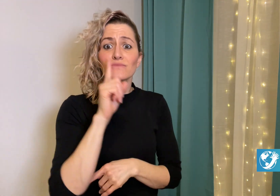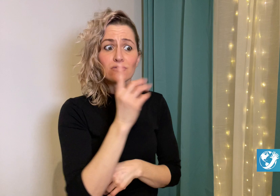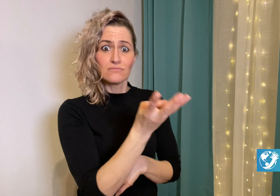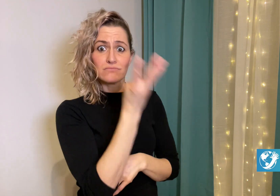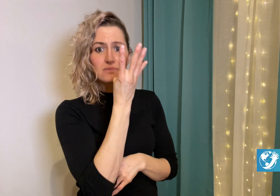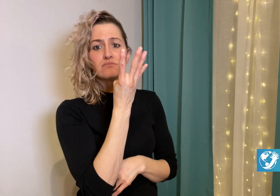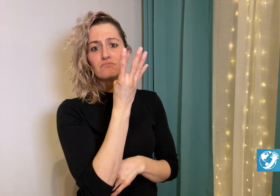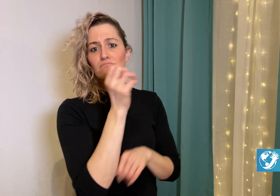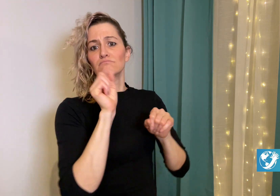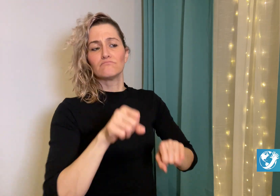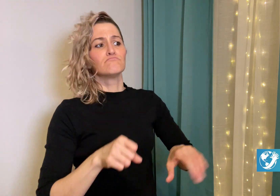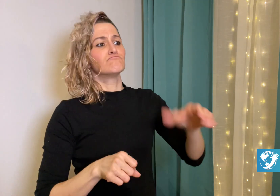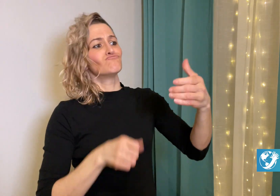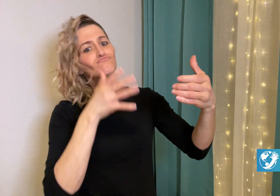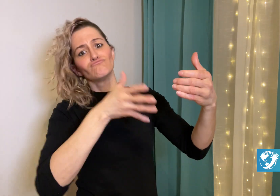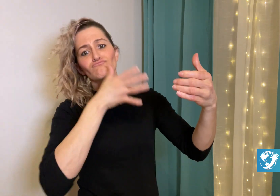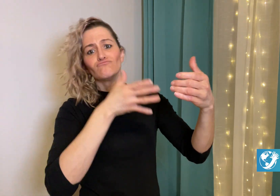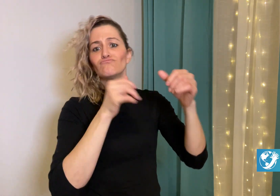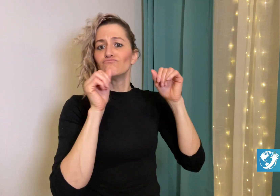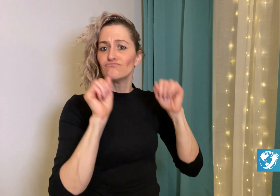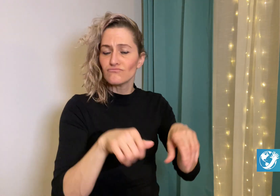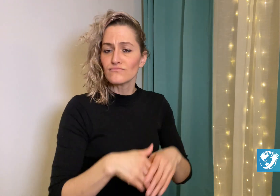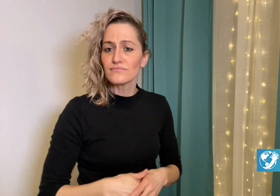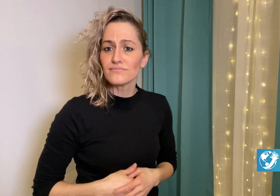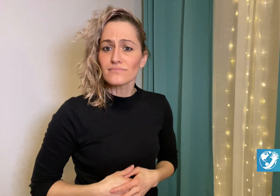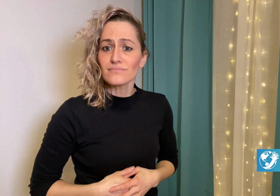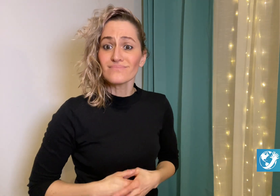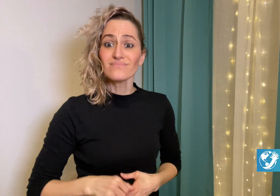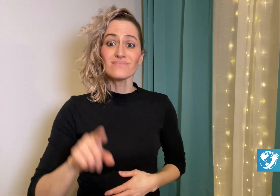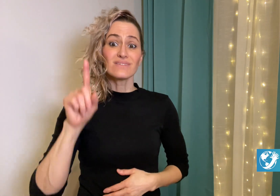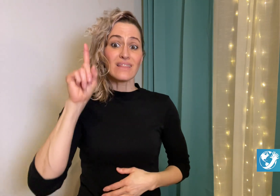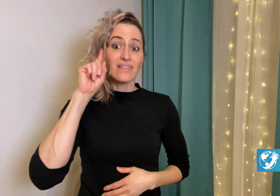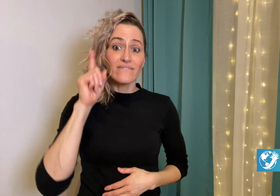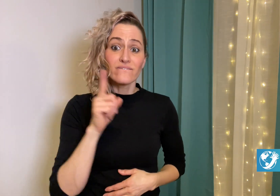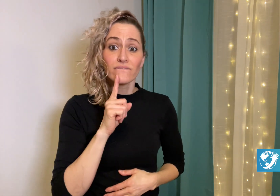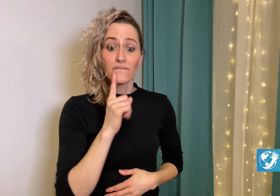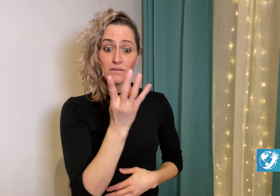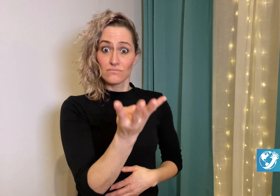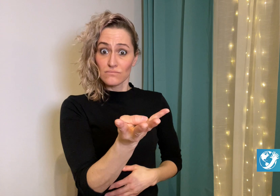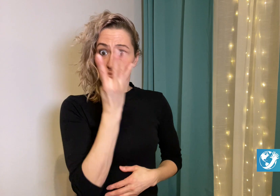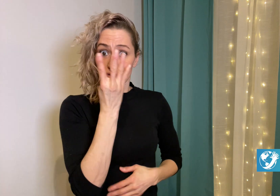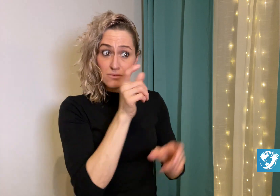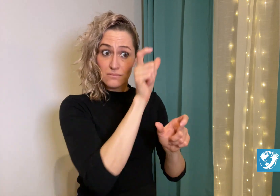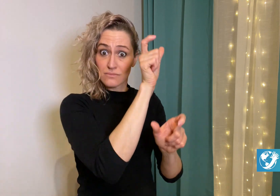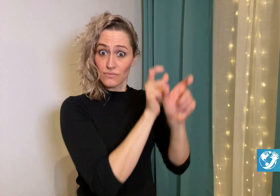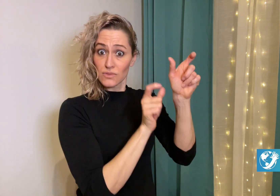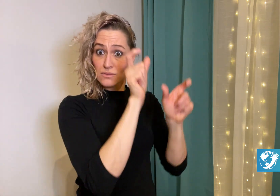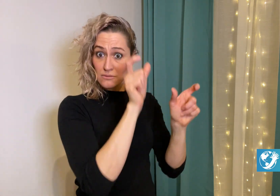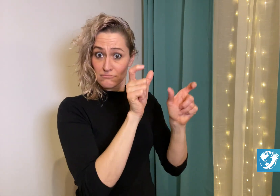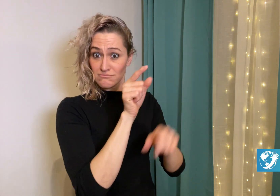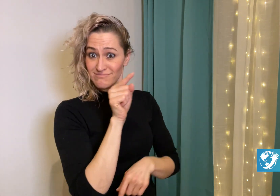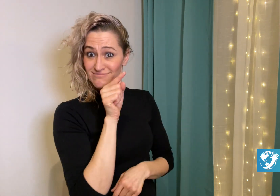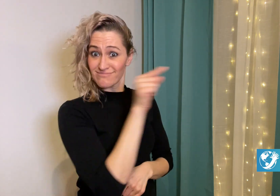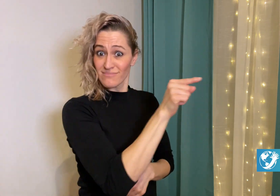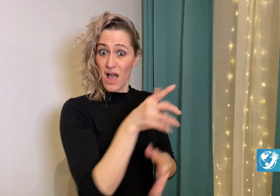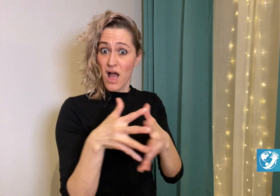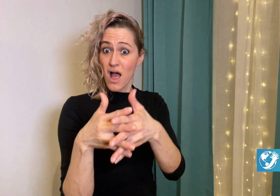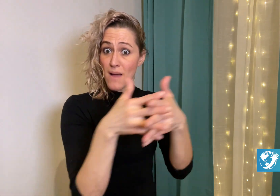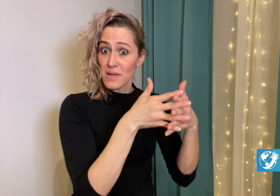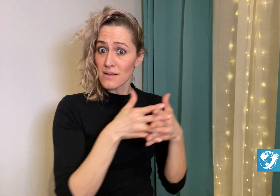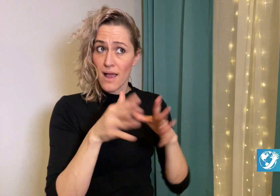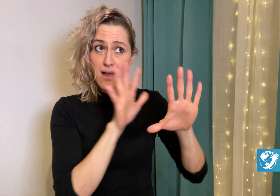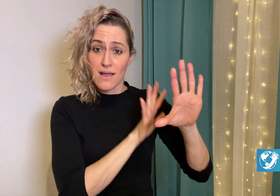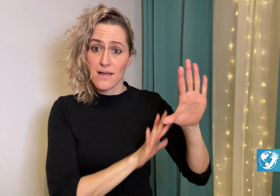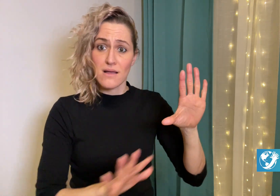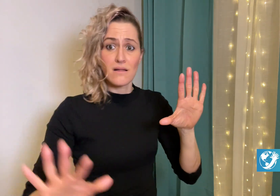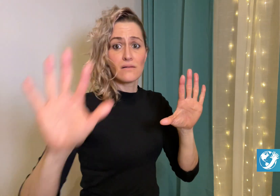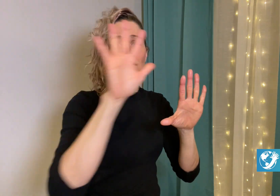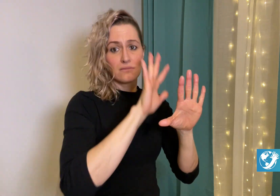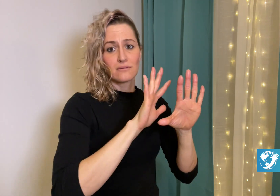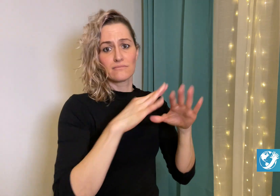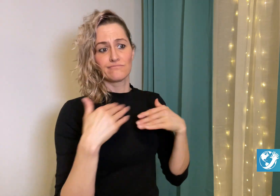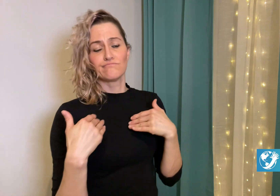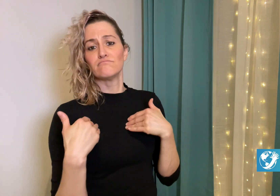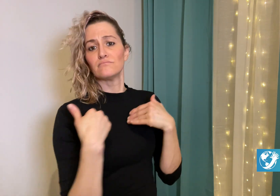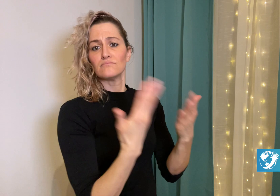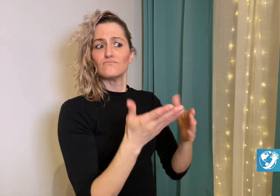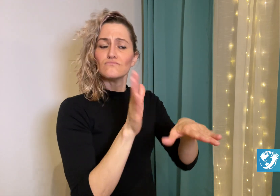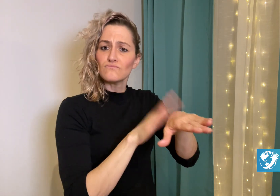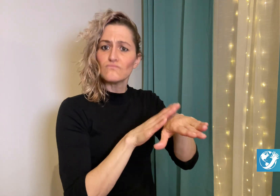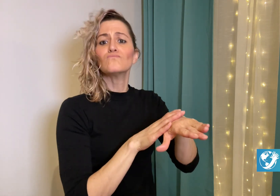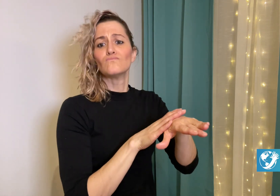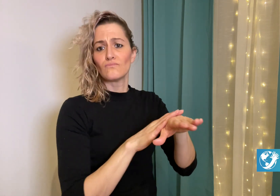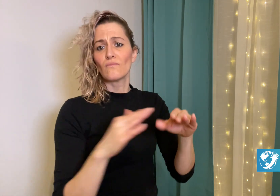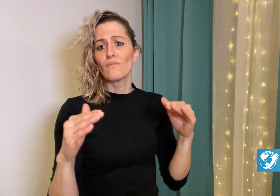to their Deaf prisoners! Deaf people in the United States